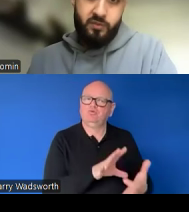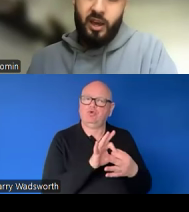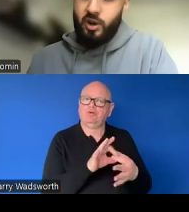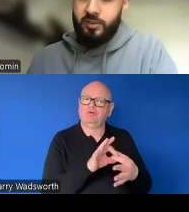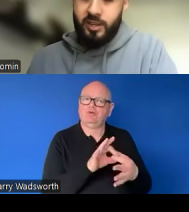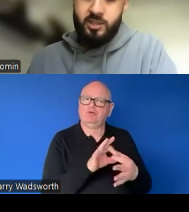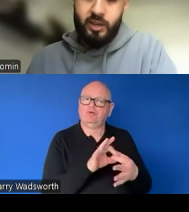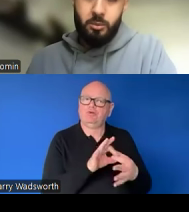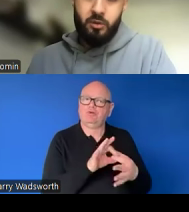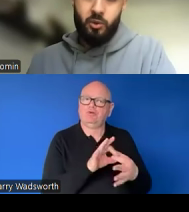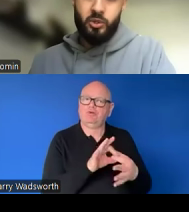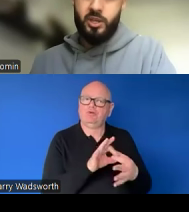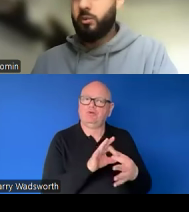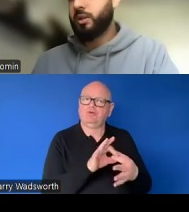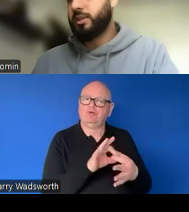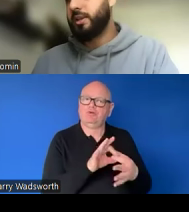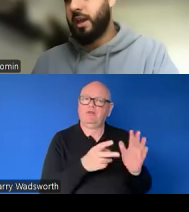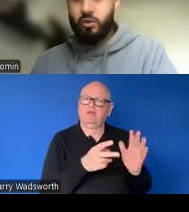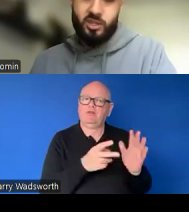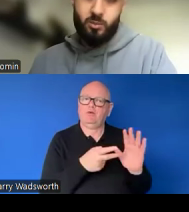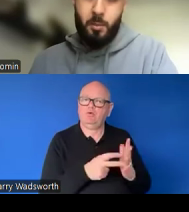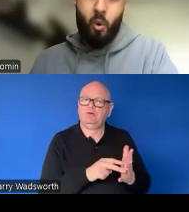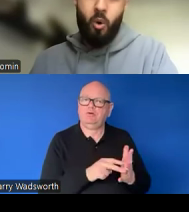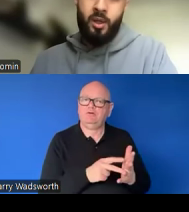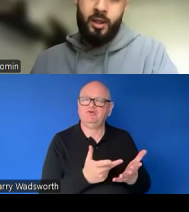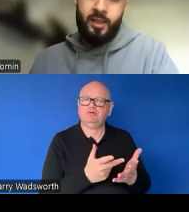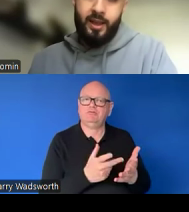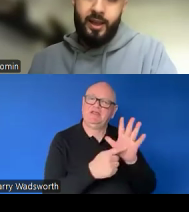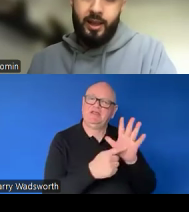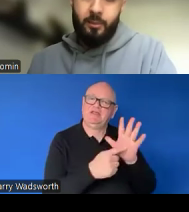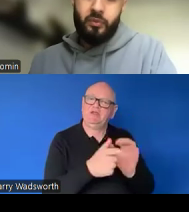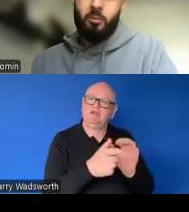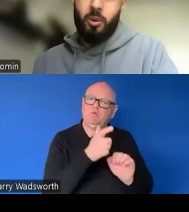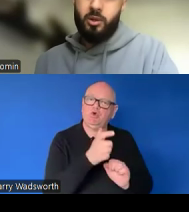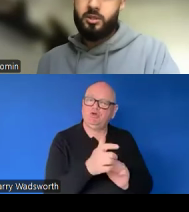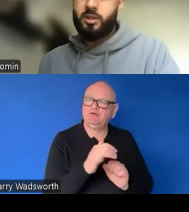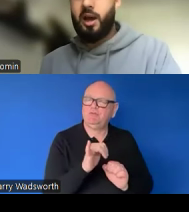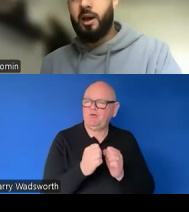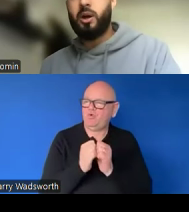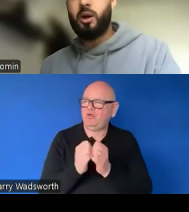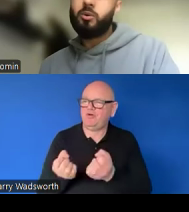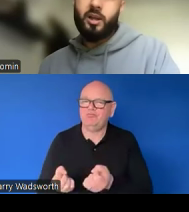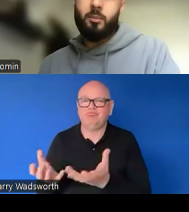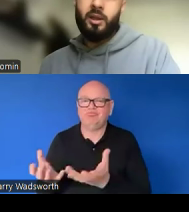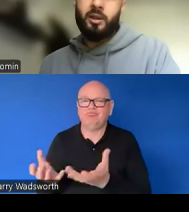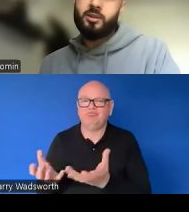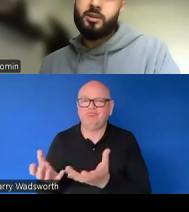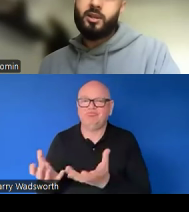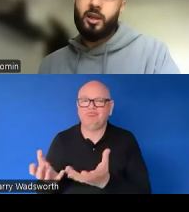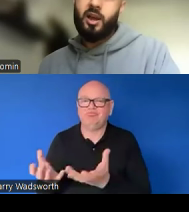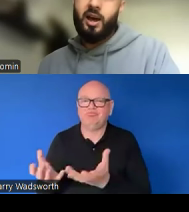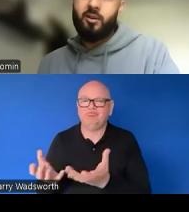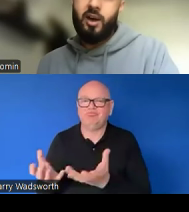If that traffic is available for those keywords, then, yes, you can spend more, but I would recommend have,